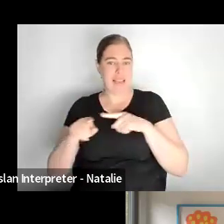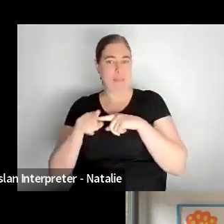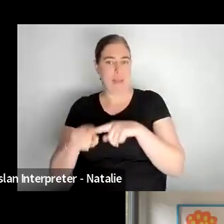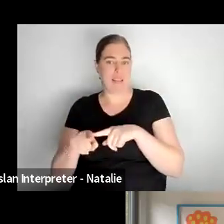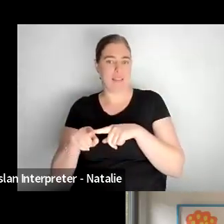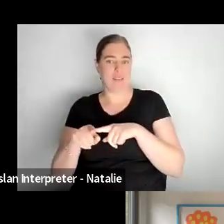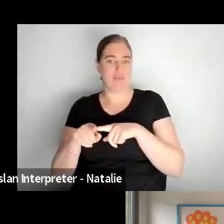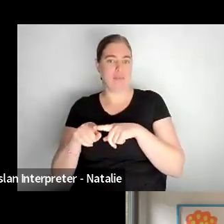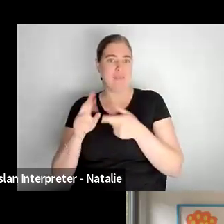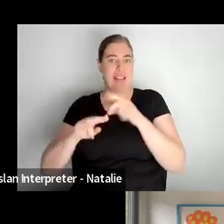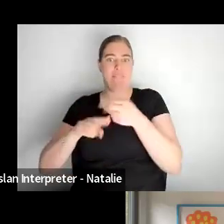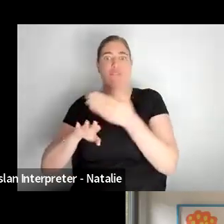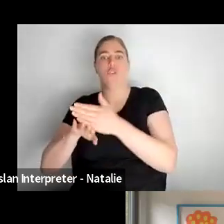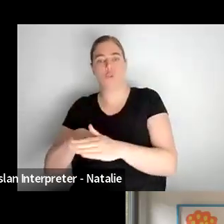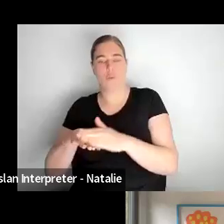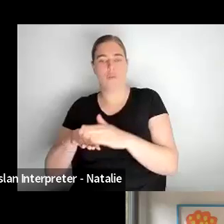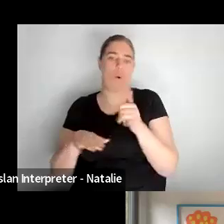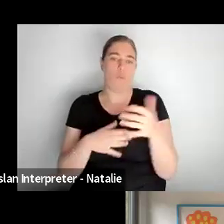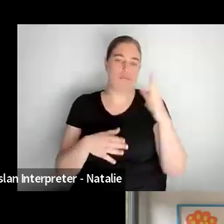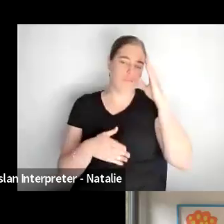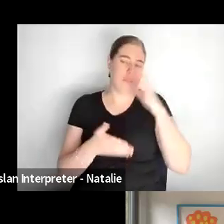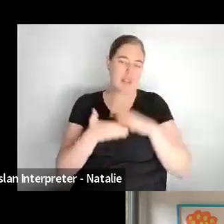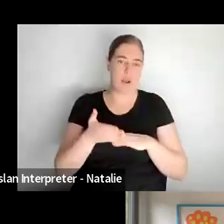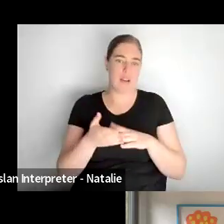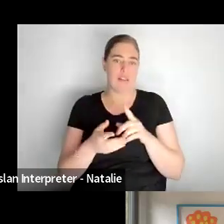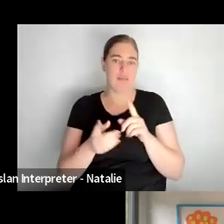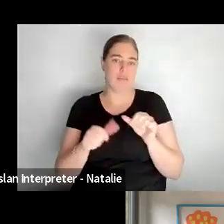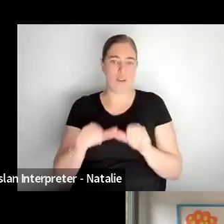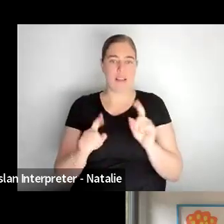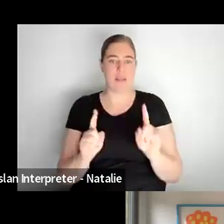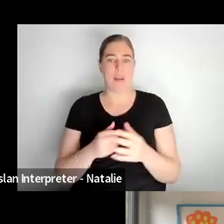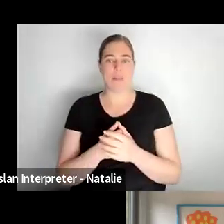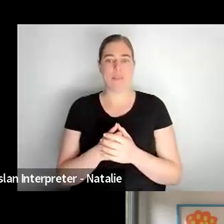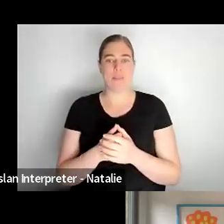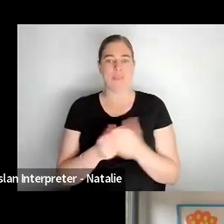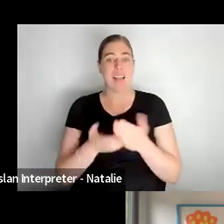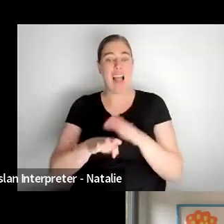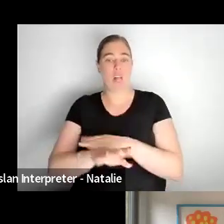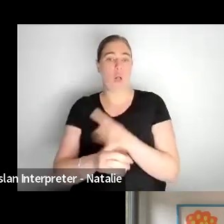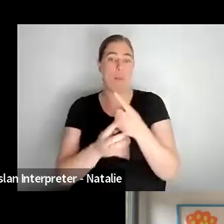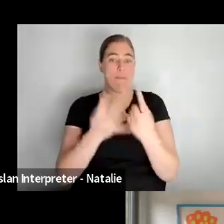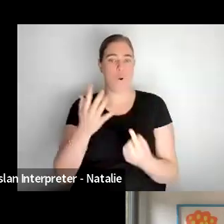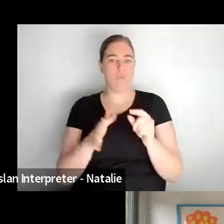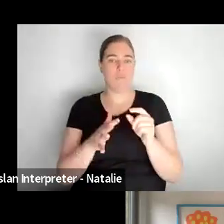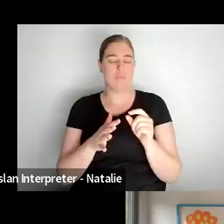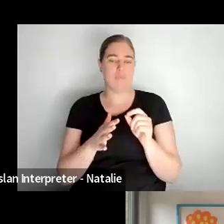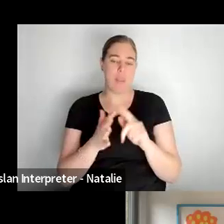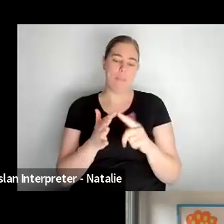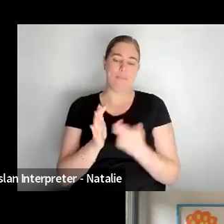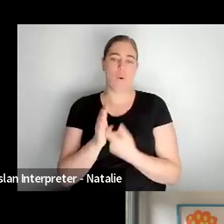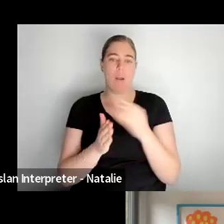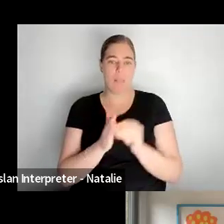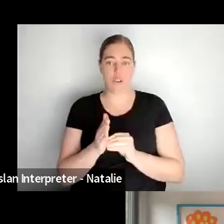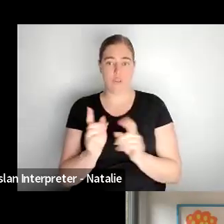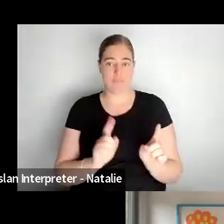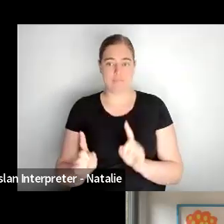but roughly how long does it take you per application? Anyone want to jump in? April,